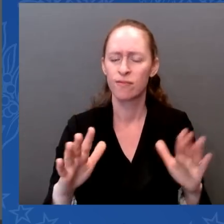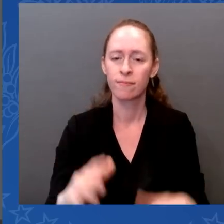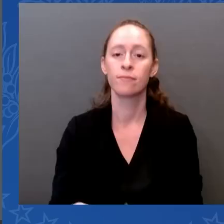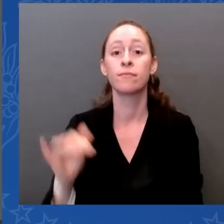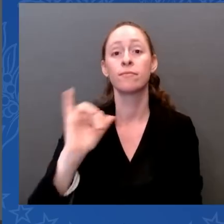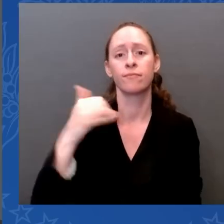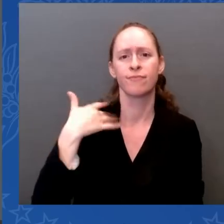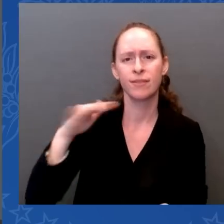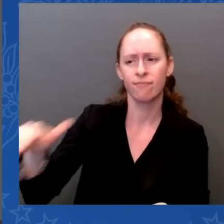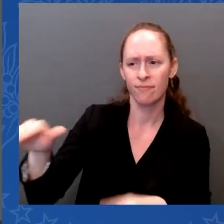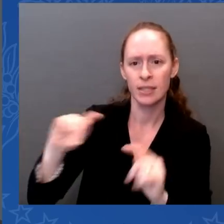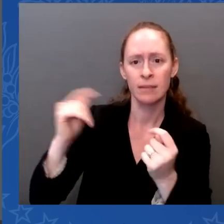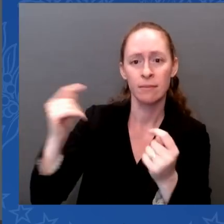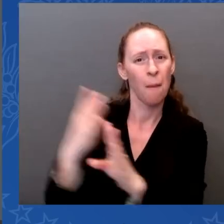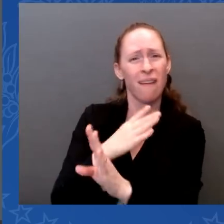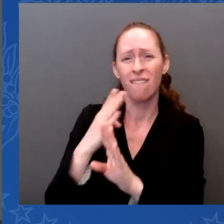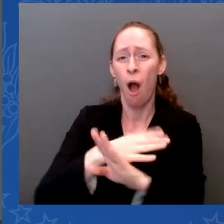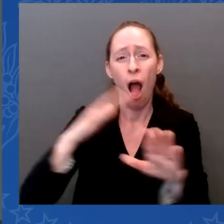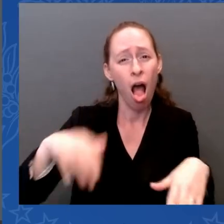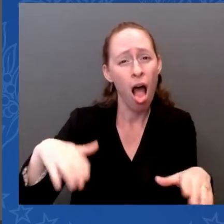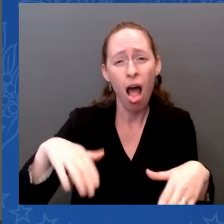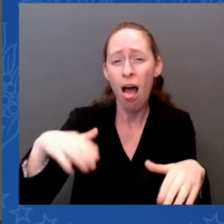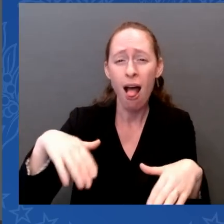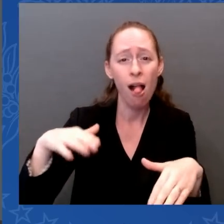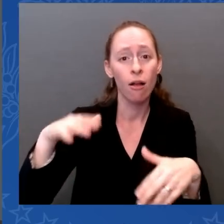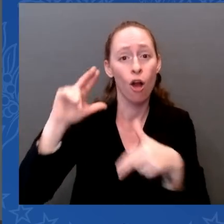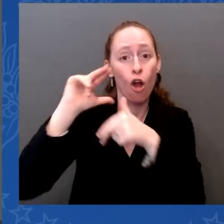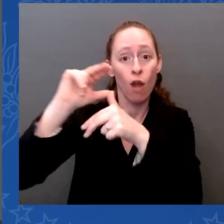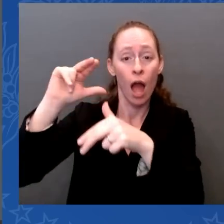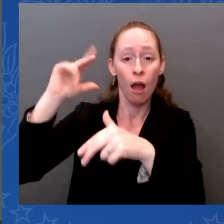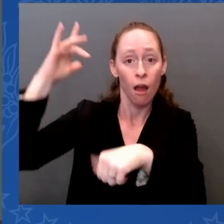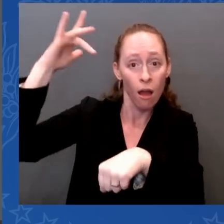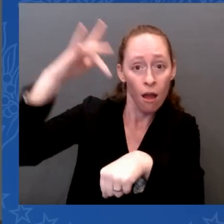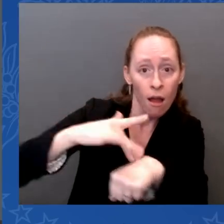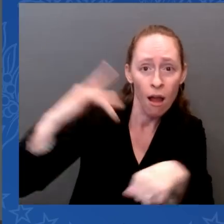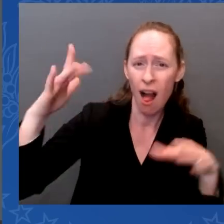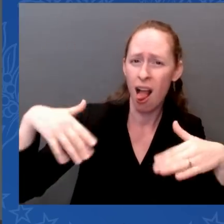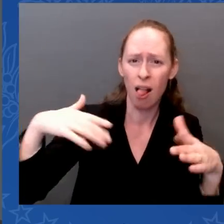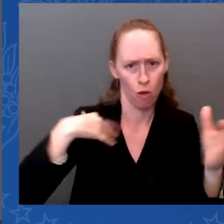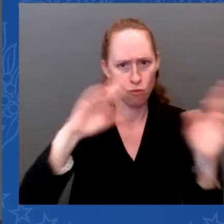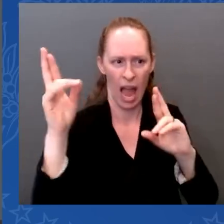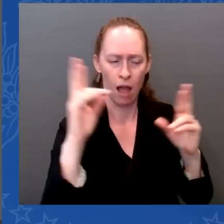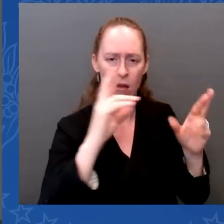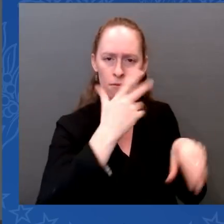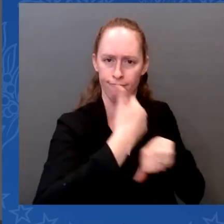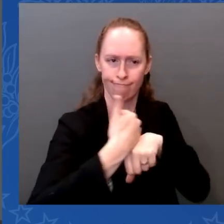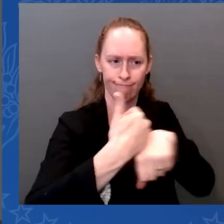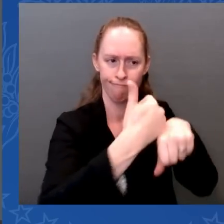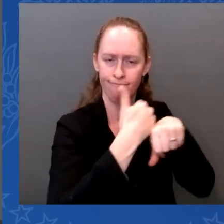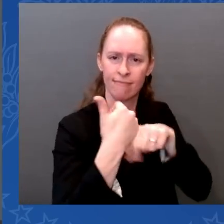FEMA has already deployed 700 personnel to Florida, and the Governor has activated 5,000 state National Guard,